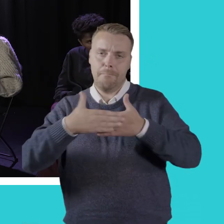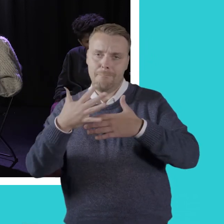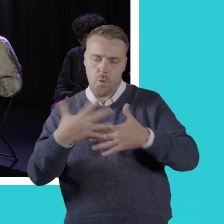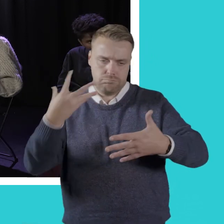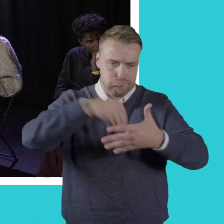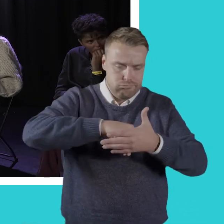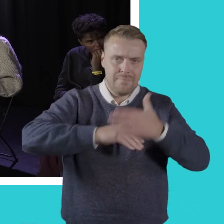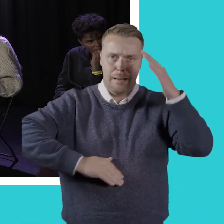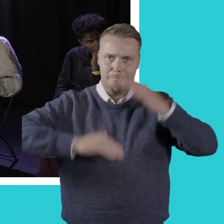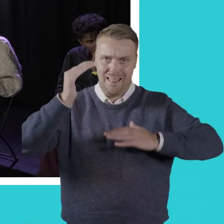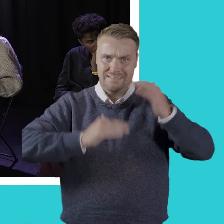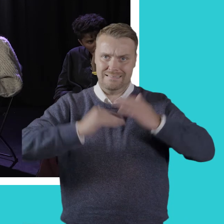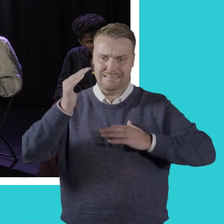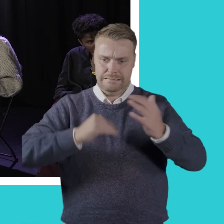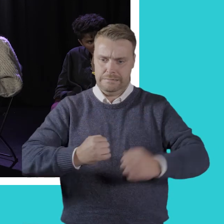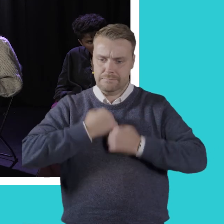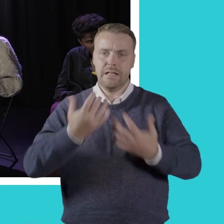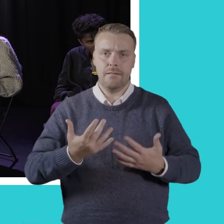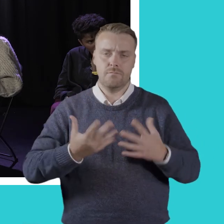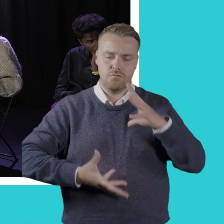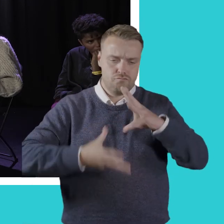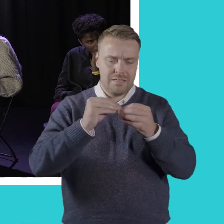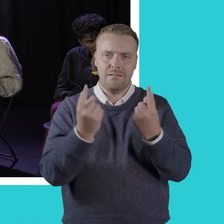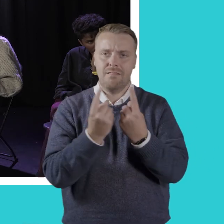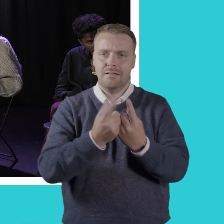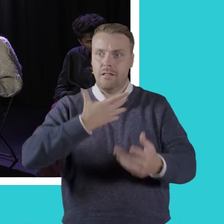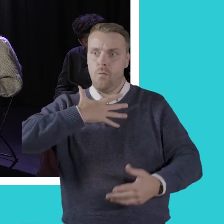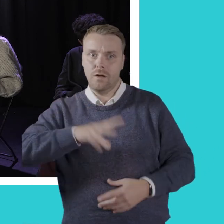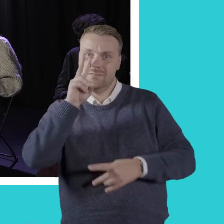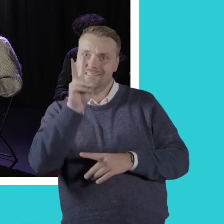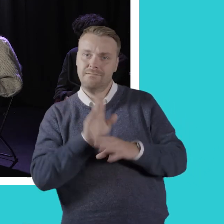around themselves and creating things that they want to see and be a part of because